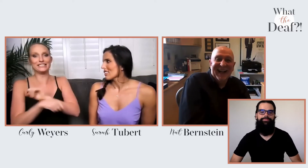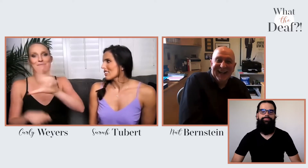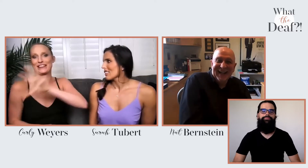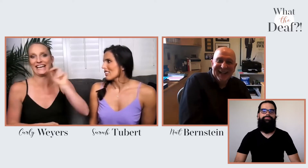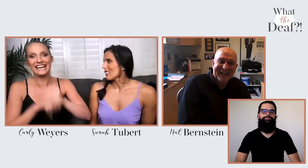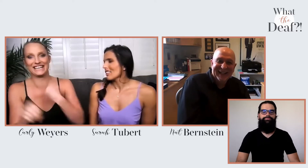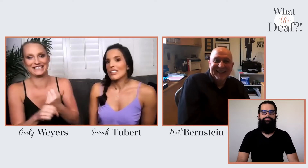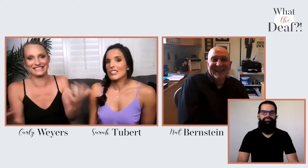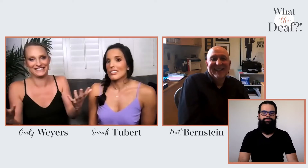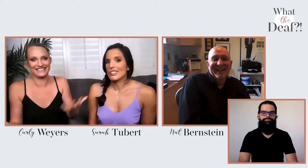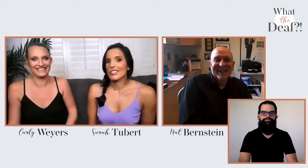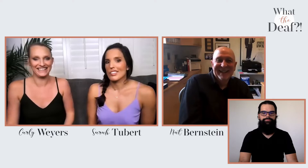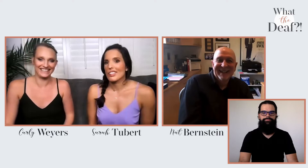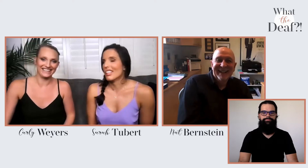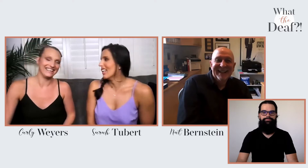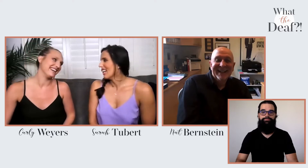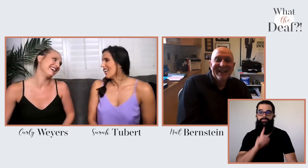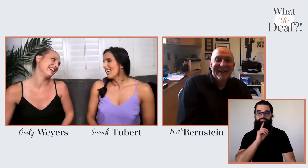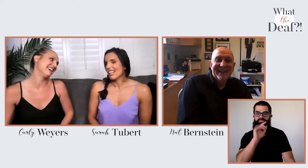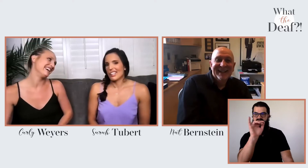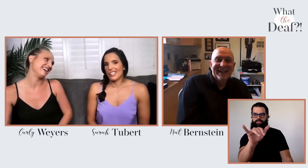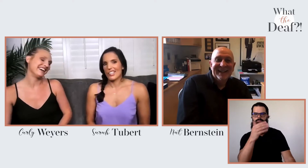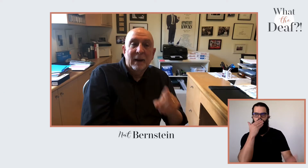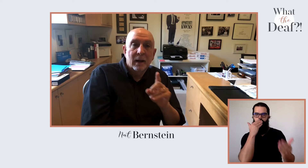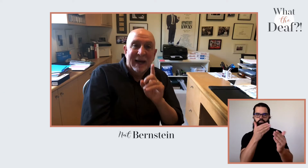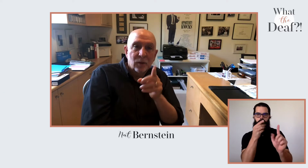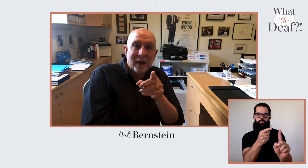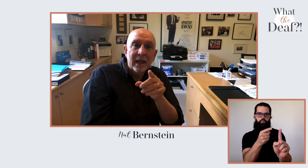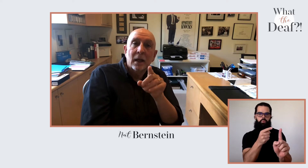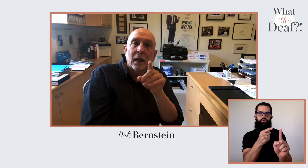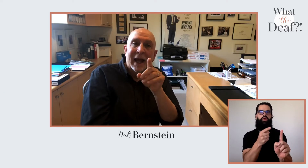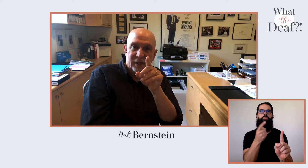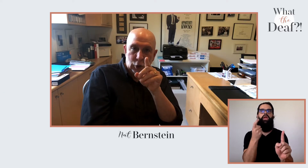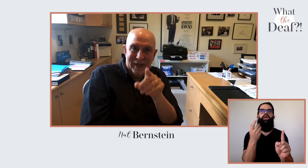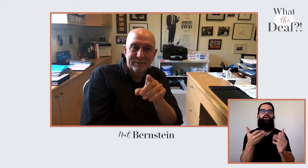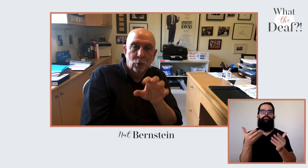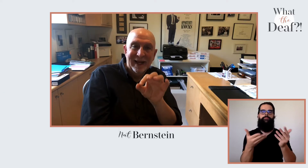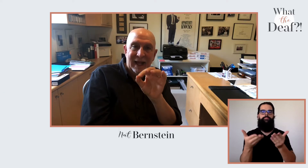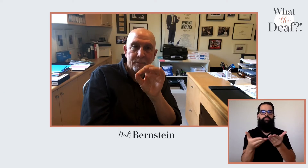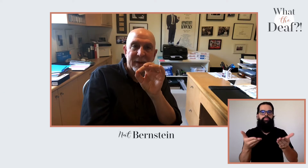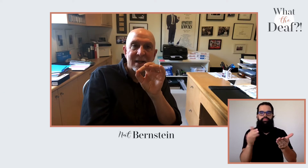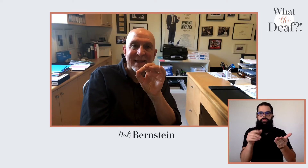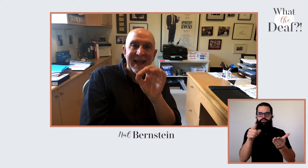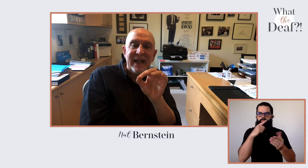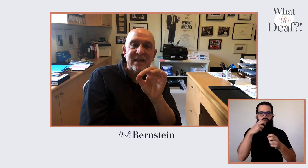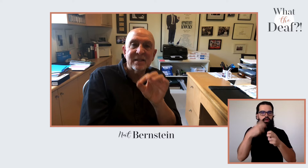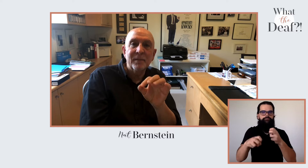within the last 30 years, so. By the way that's a great point because that is something